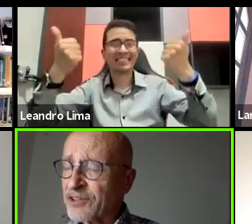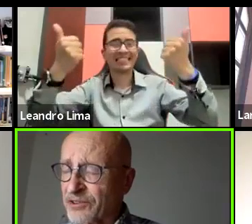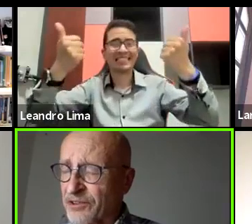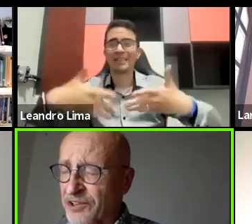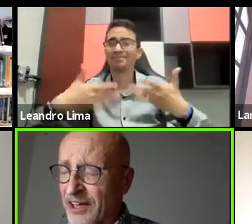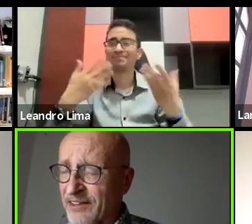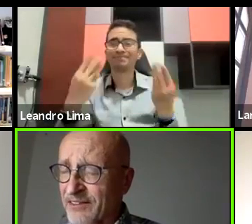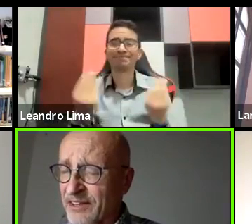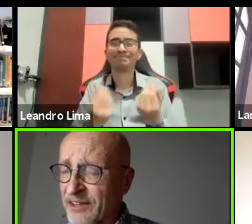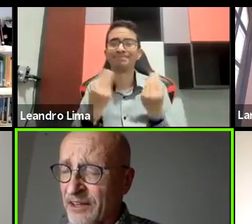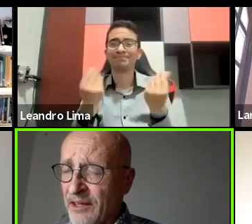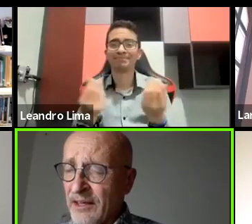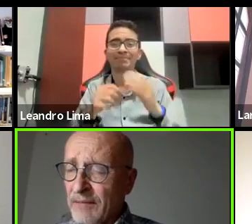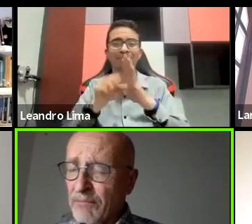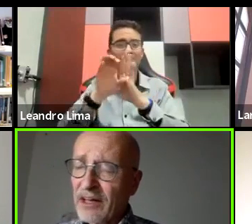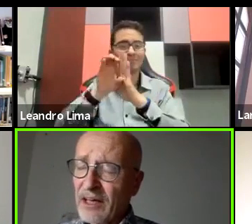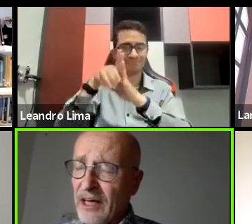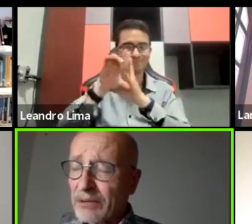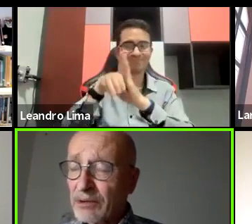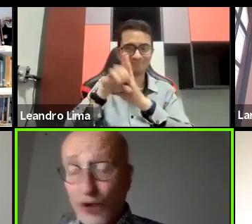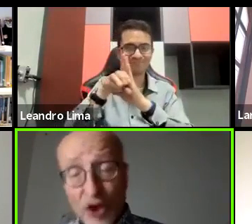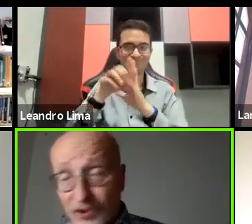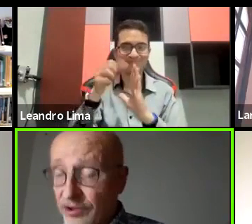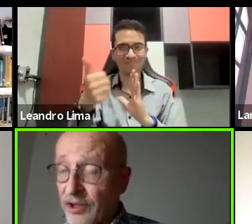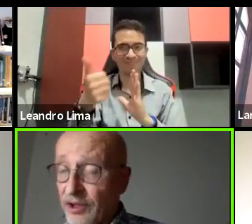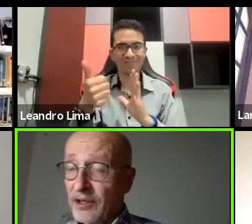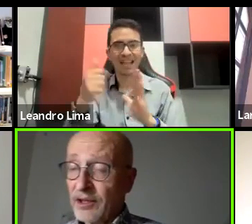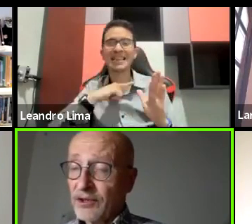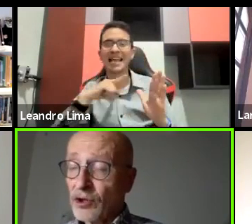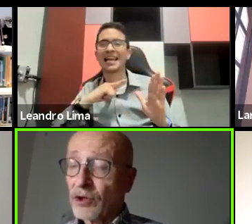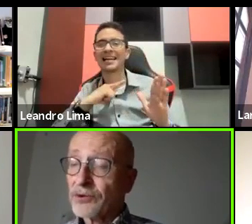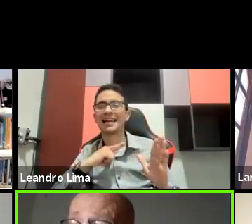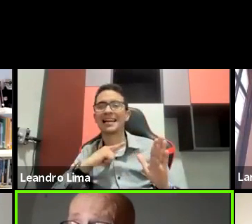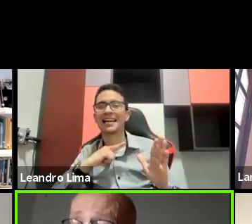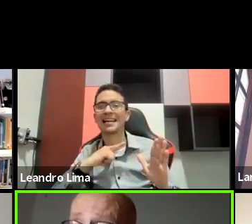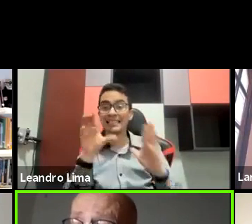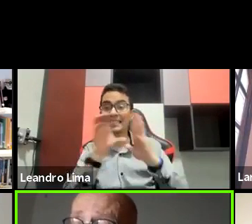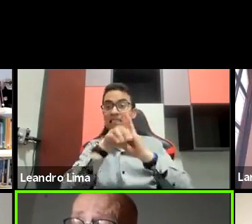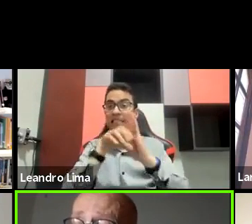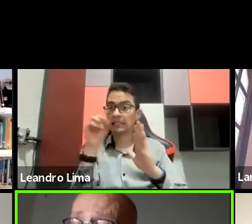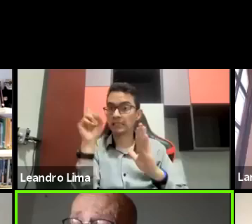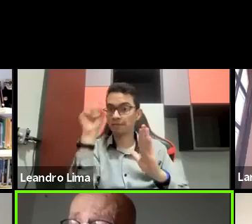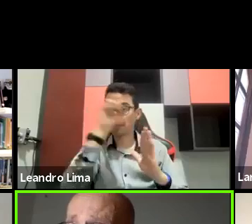discussed in philosophy, psychology, and social sciences psychology, and social sciences psychology, and social sciences but I will not go to that. I but I will not go to that. I